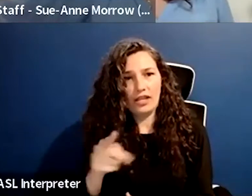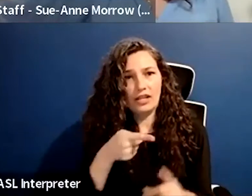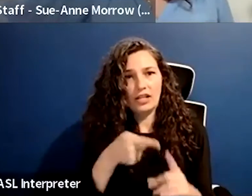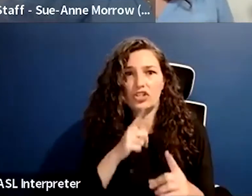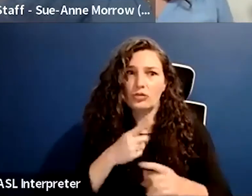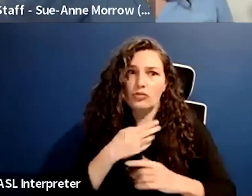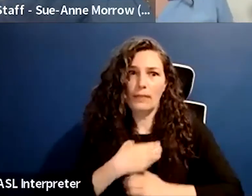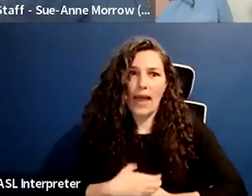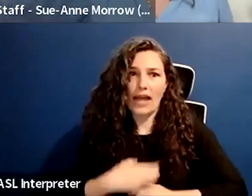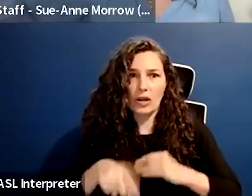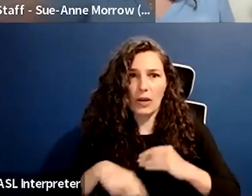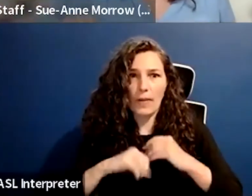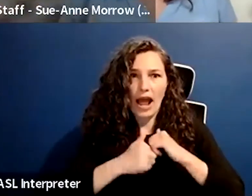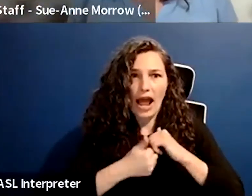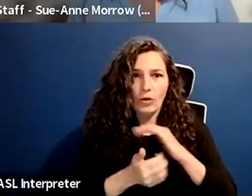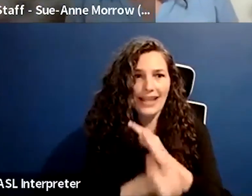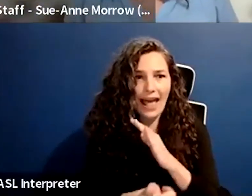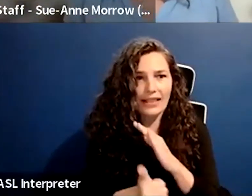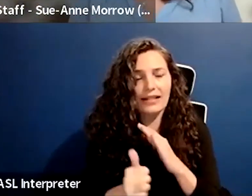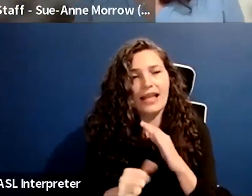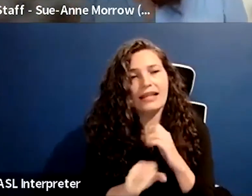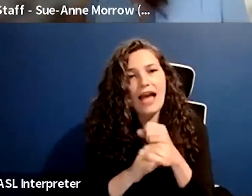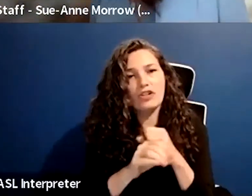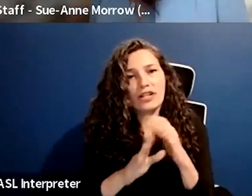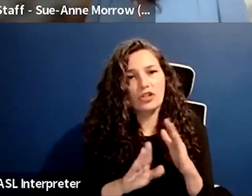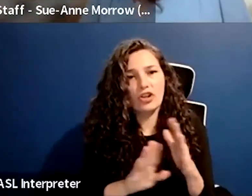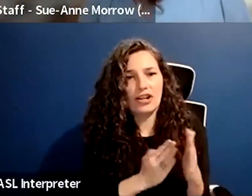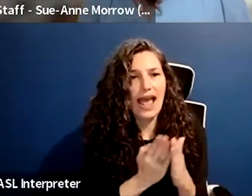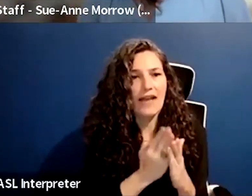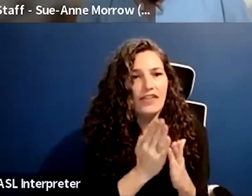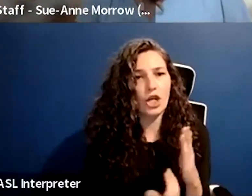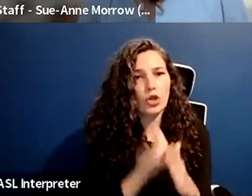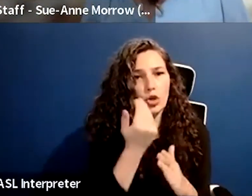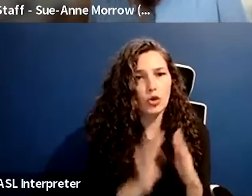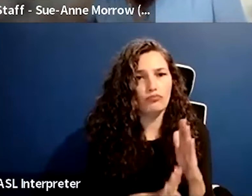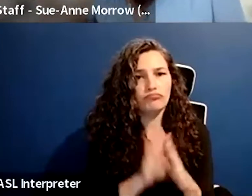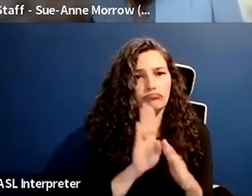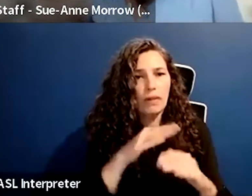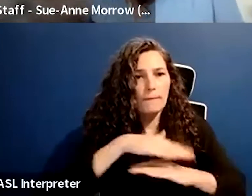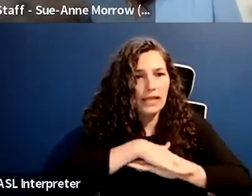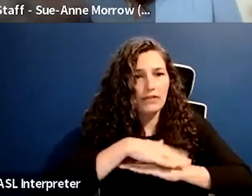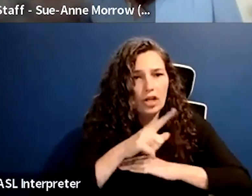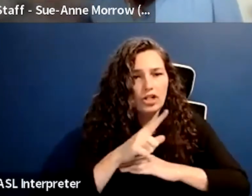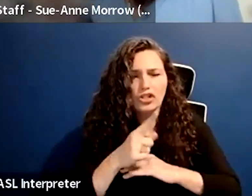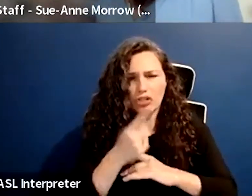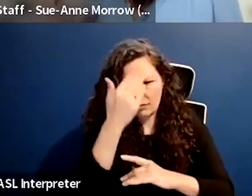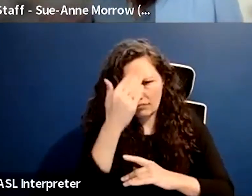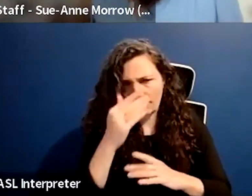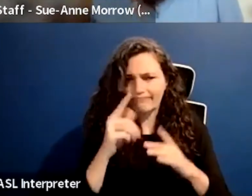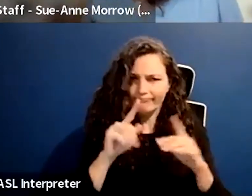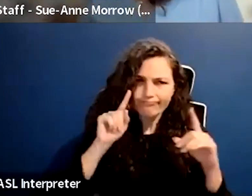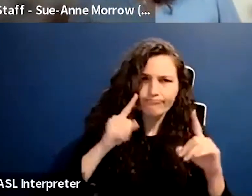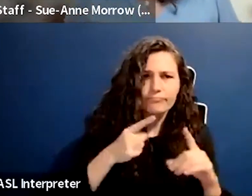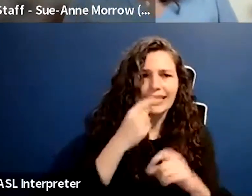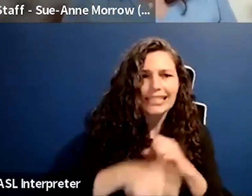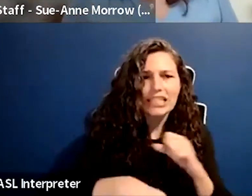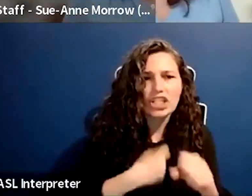are navigating new and emerging platforms. She has spent many years exploring how influencers and SAG-AFTRA intersect